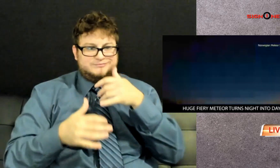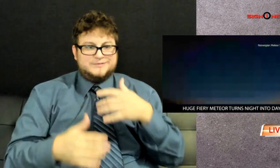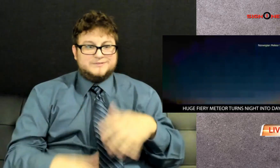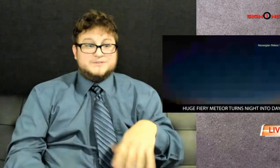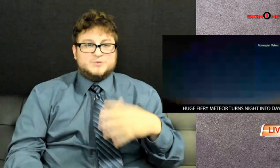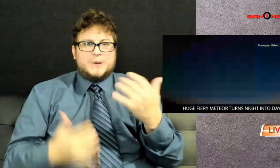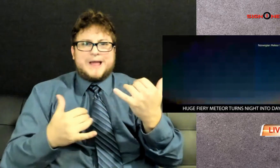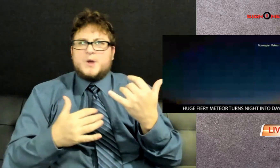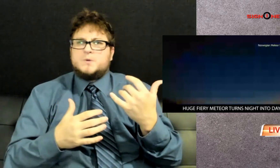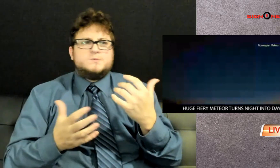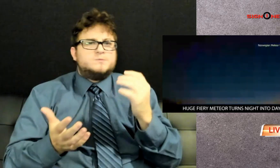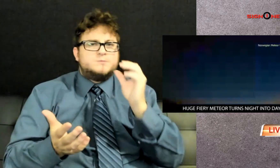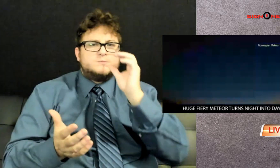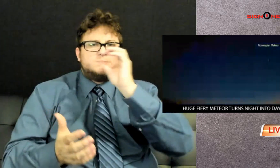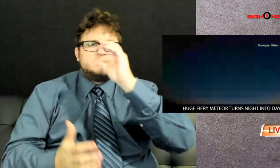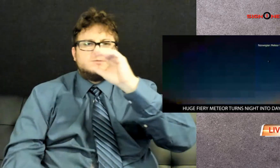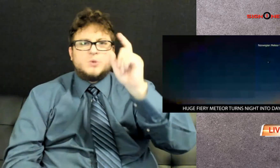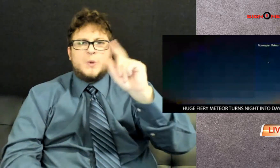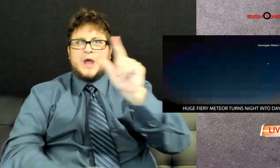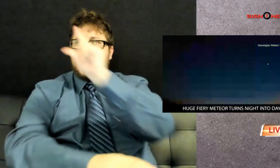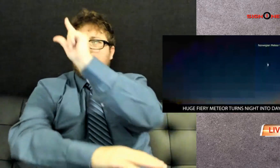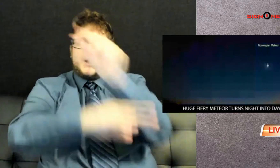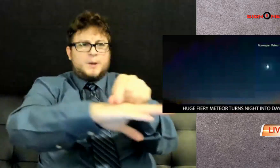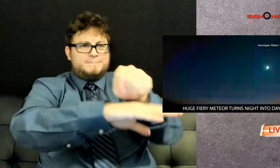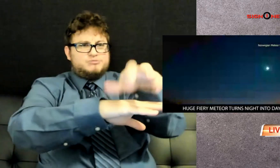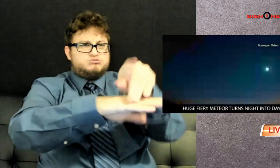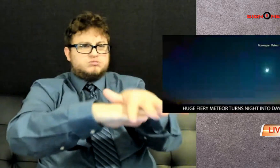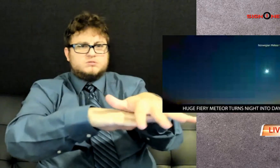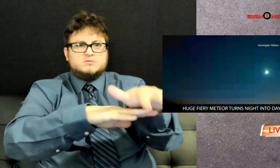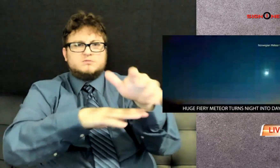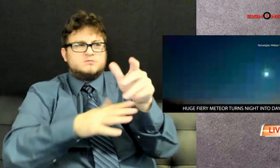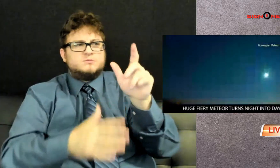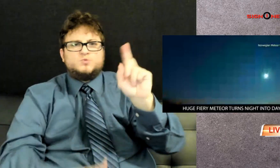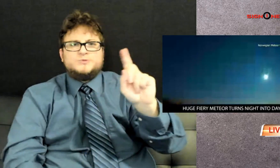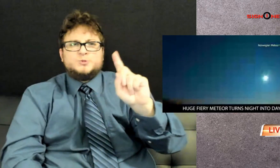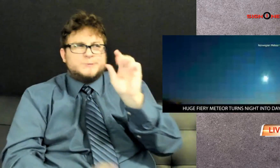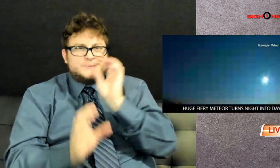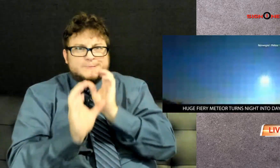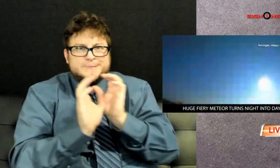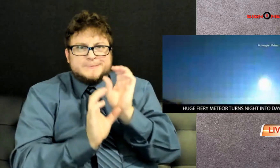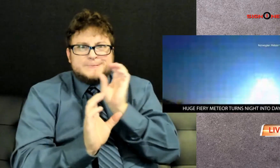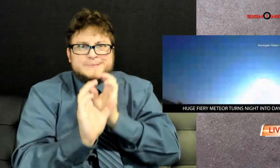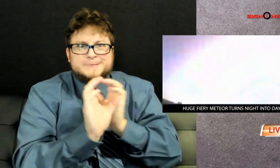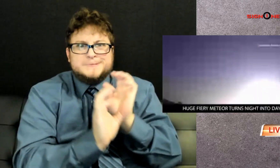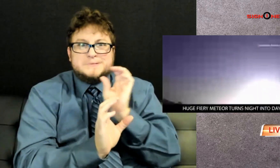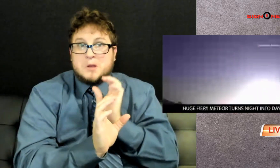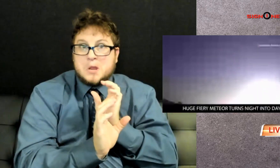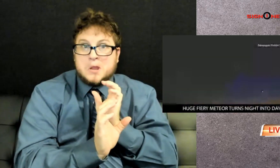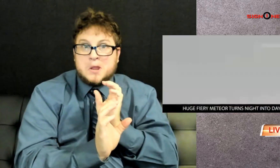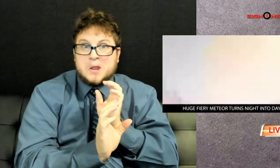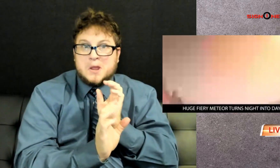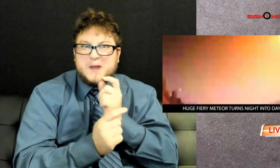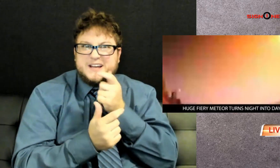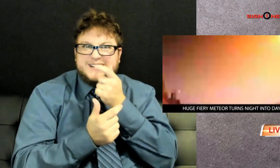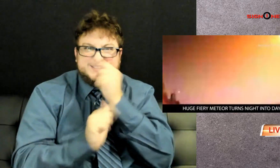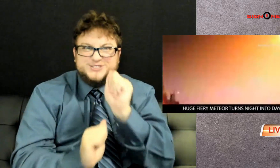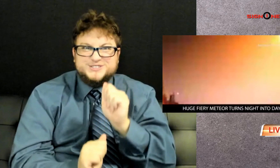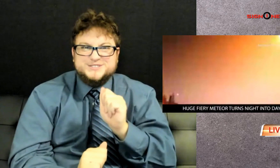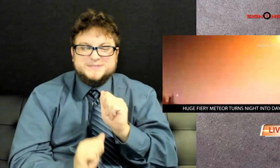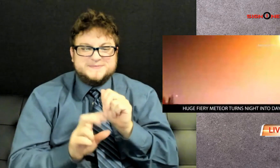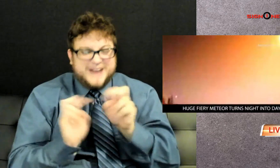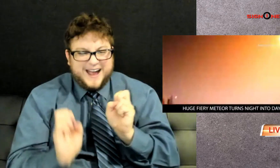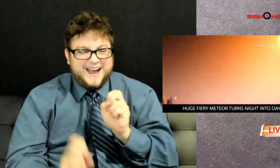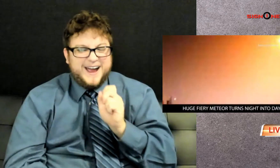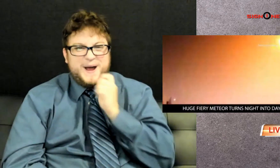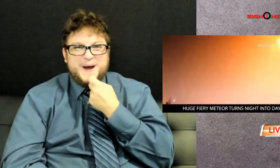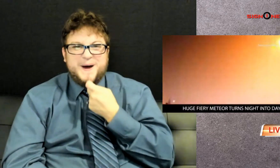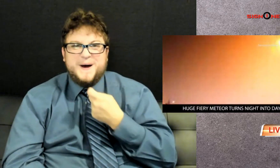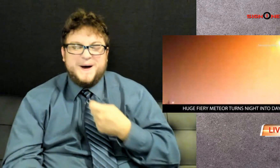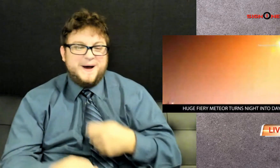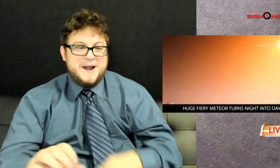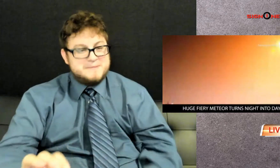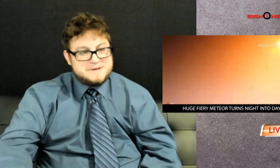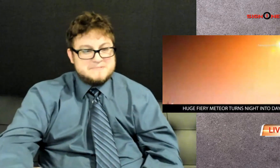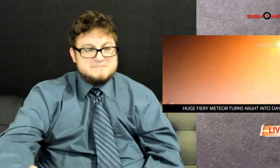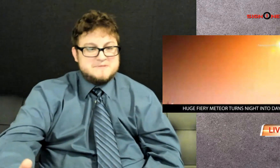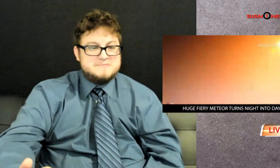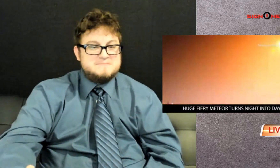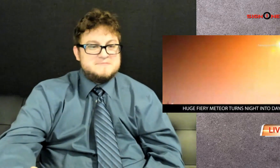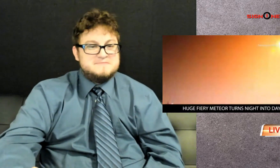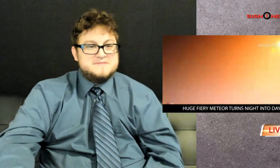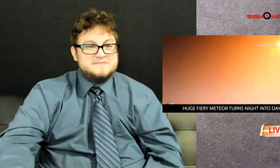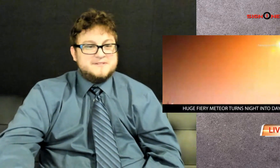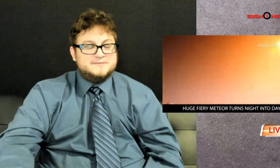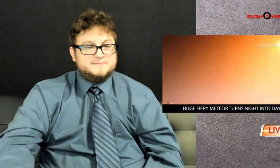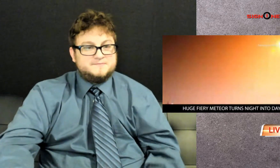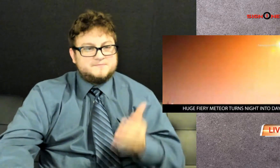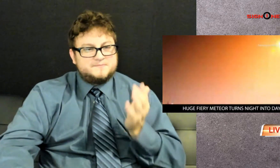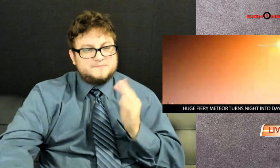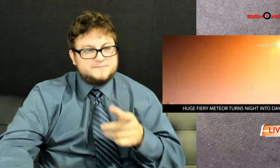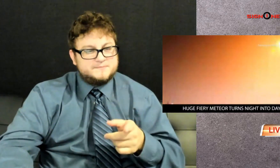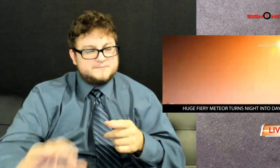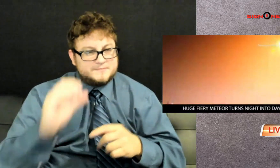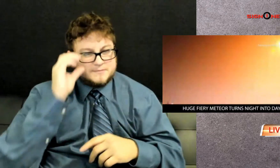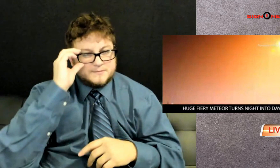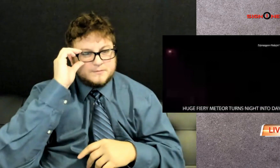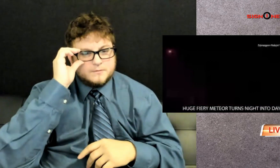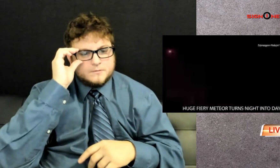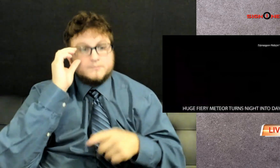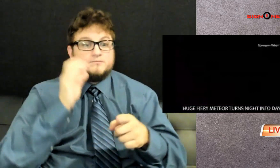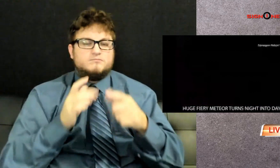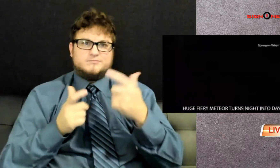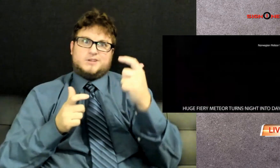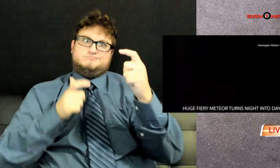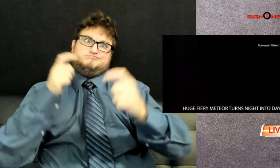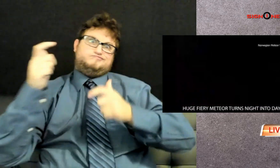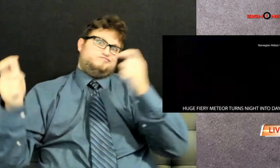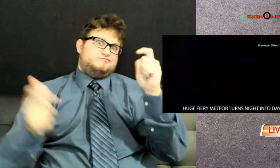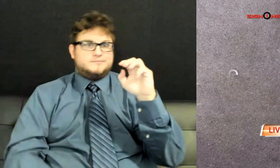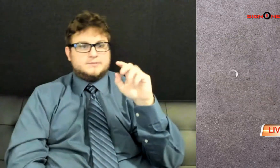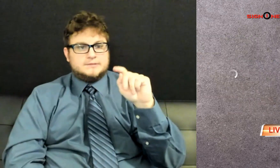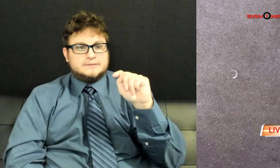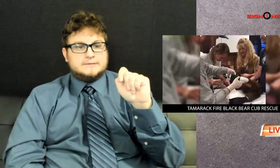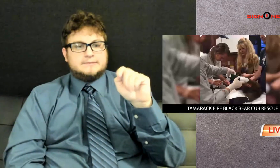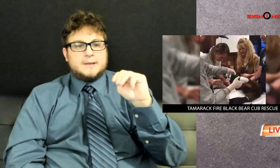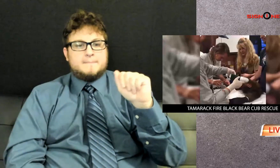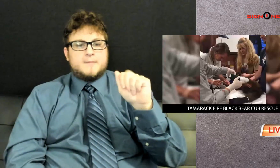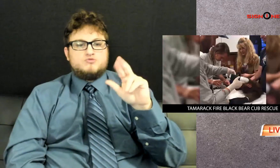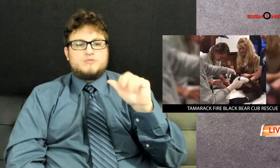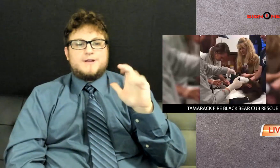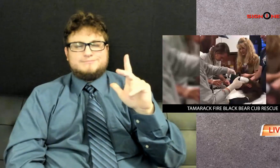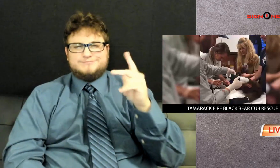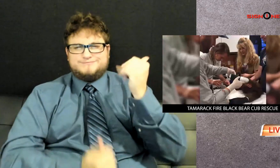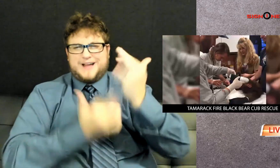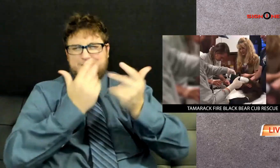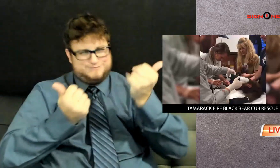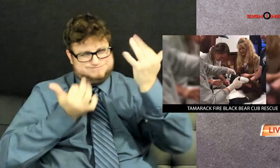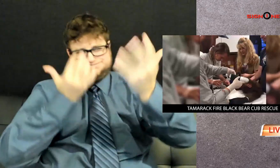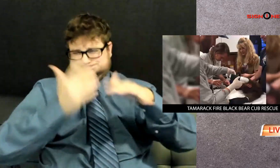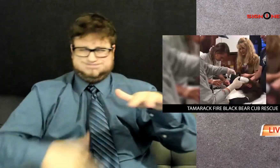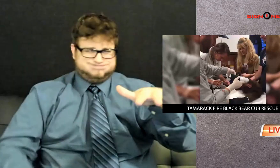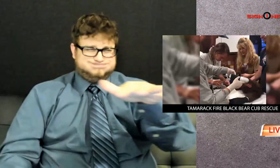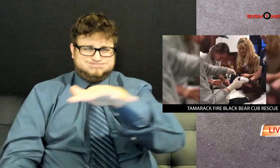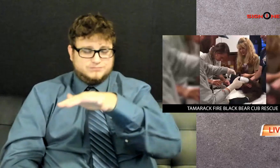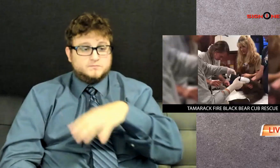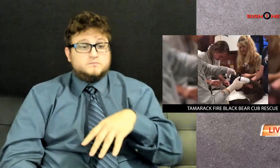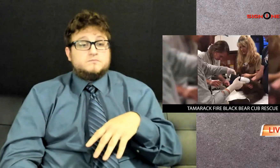shattered windows the hunt is now on to locate parts of the meteor on the ground wow so cool